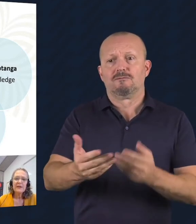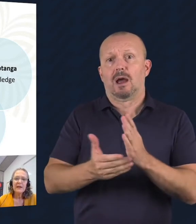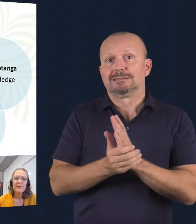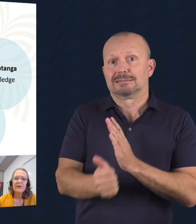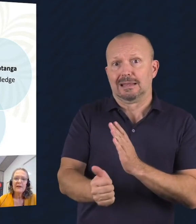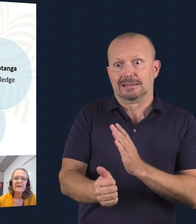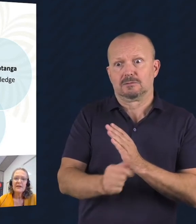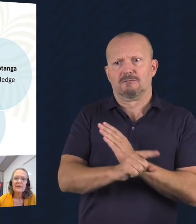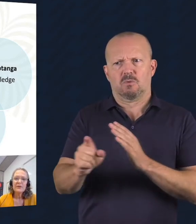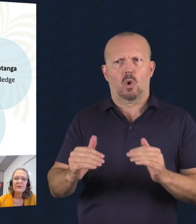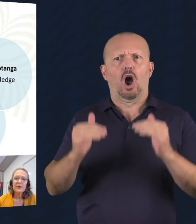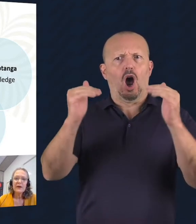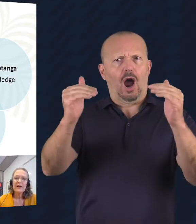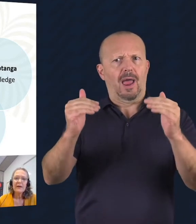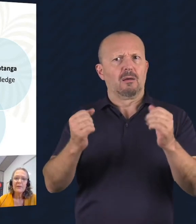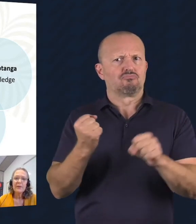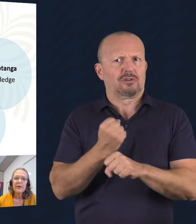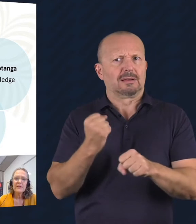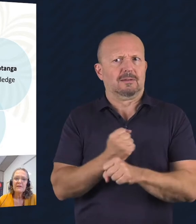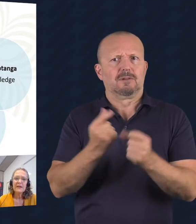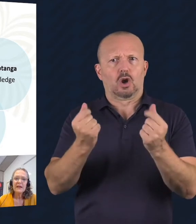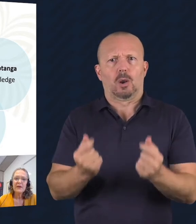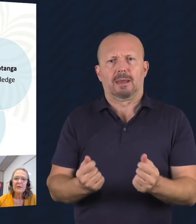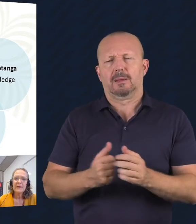and provide skills to work in a high productivity economy,